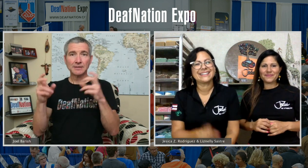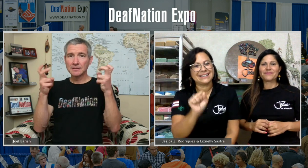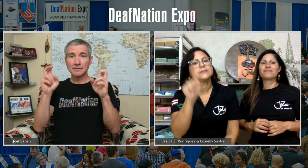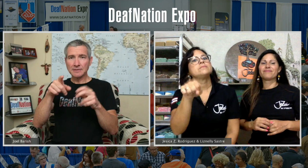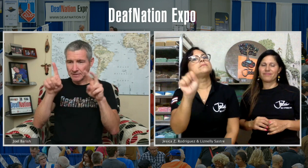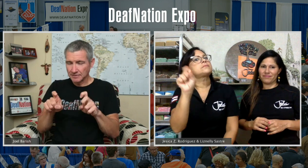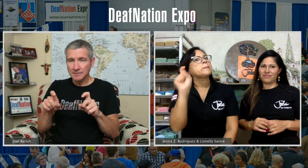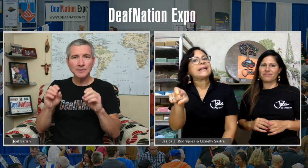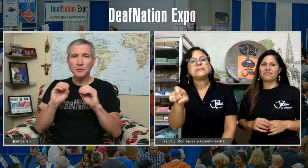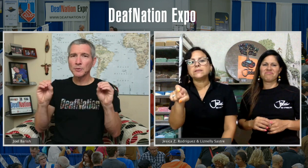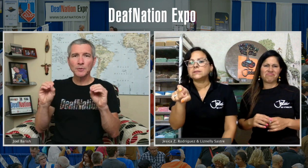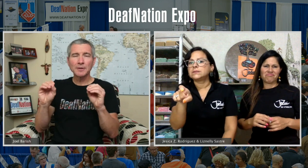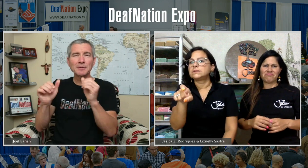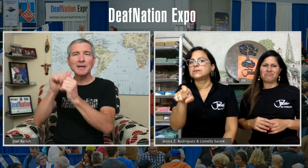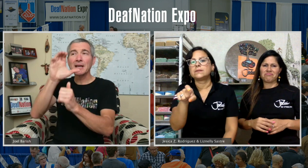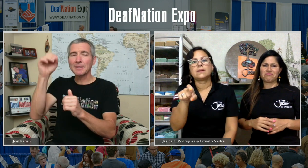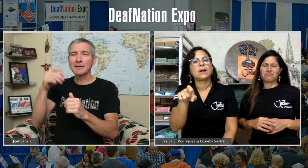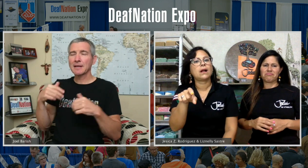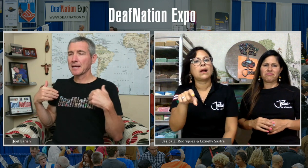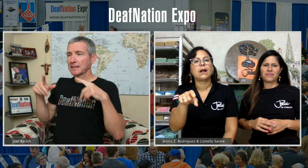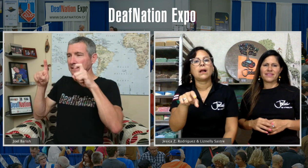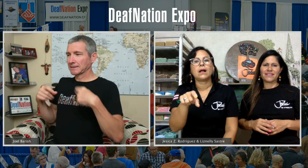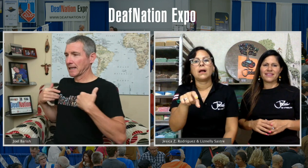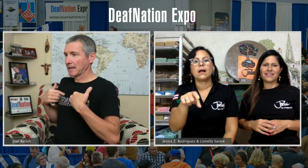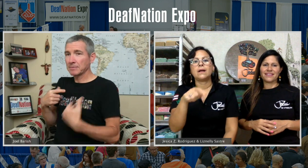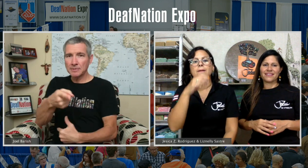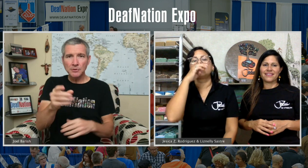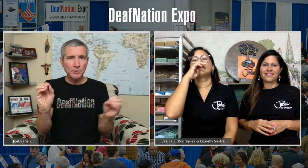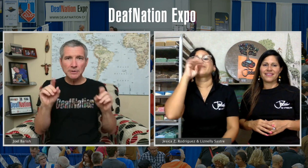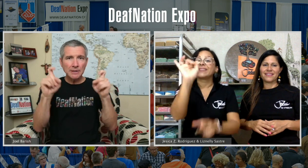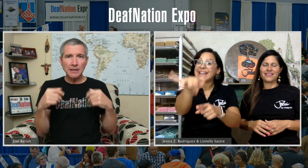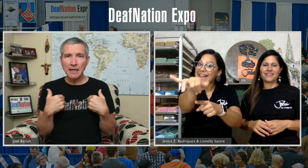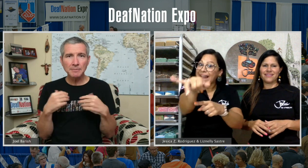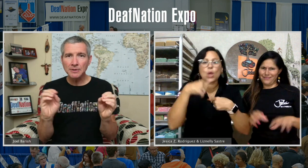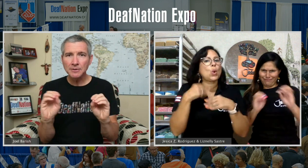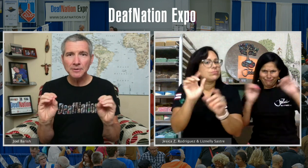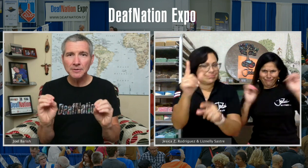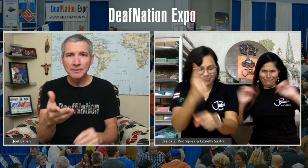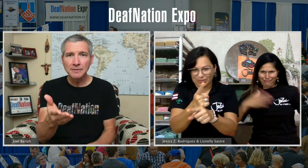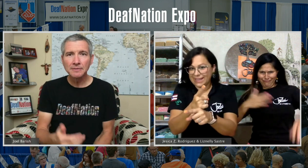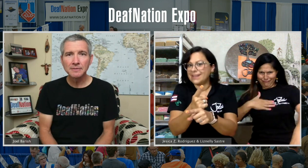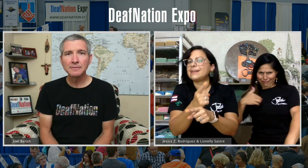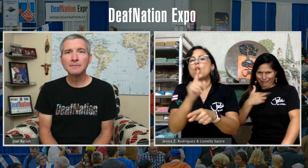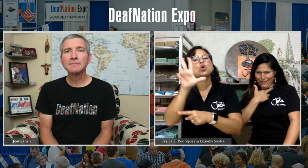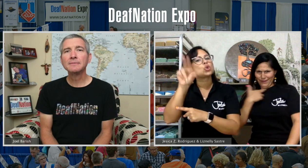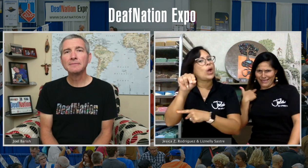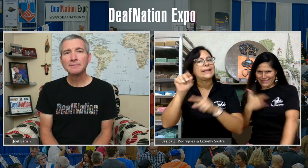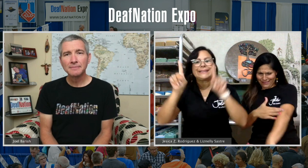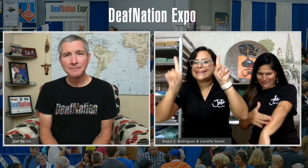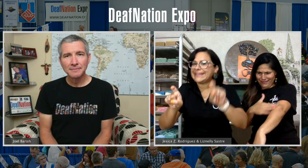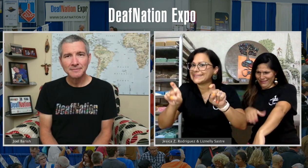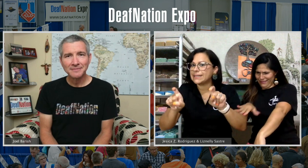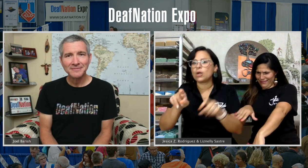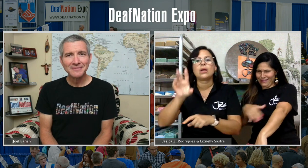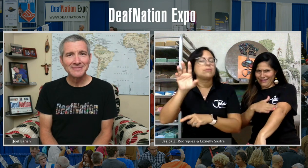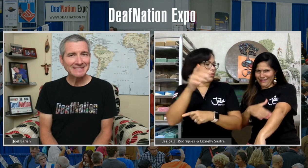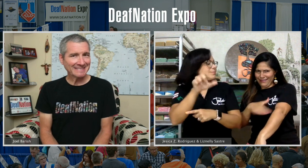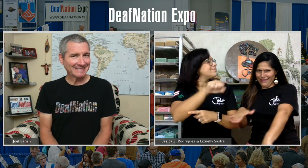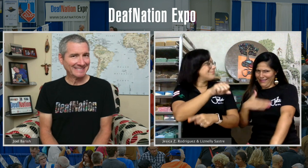You test it out. With other companies, they test on animals. You don’t test on animals. Right. We’ll take the risk on ourselves! I don’t mind!